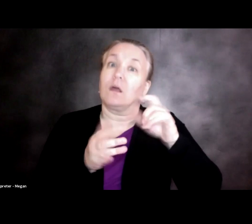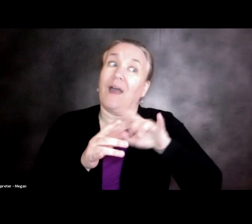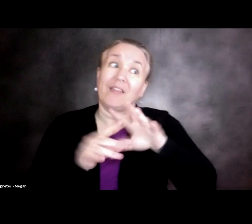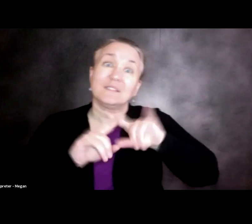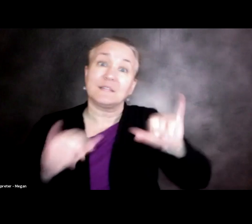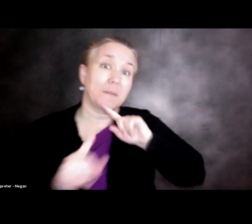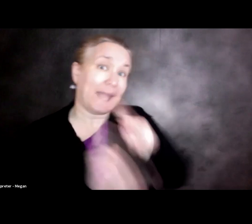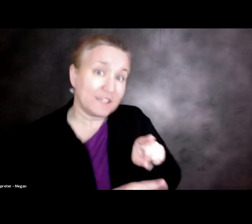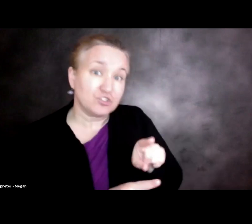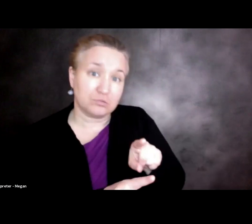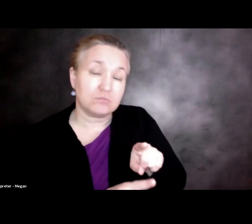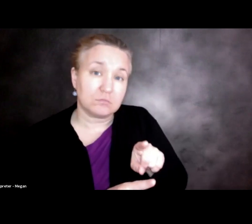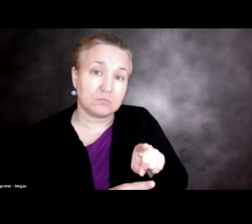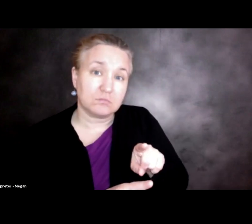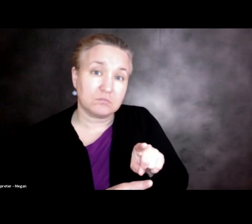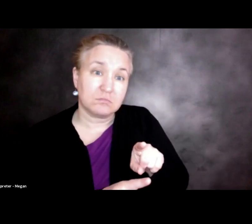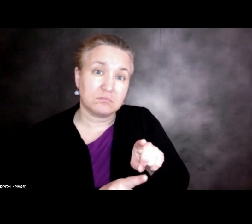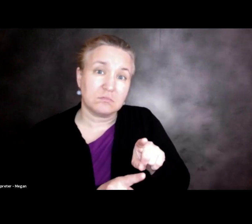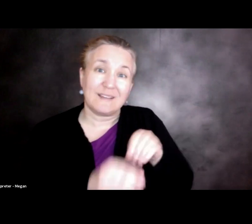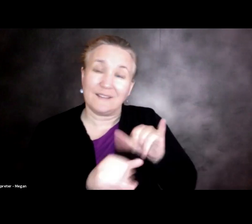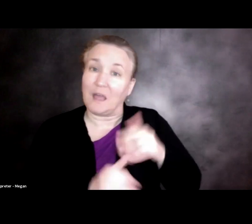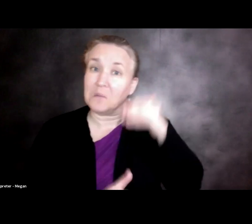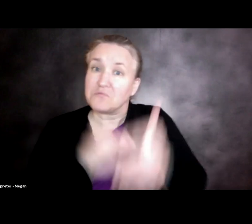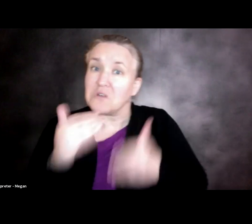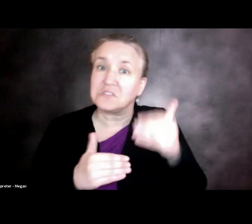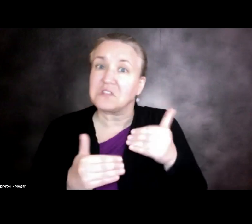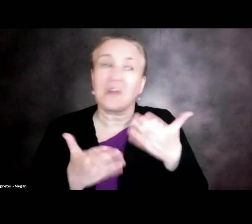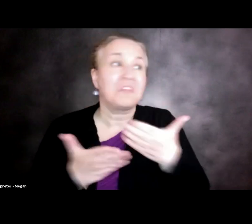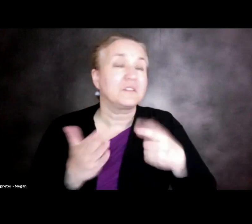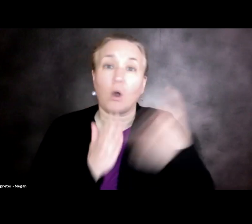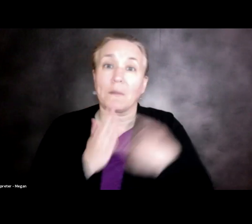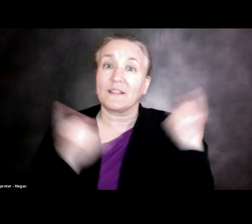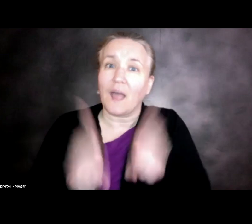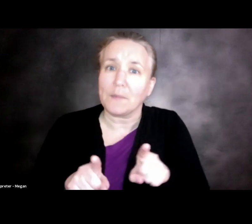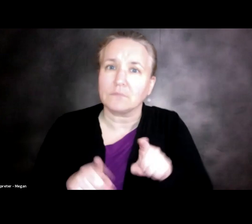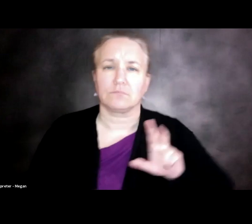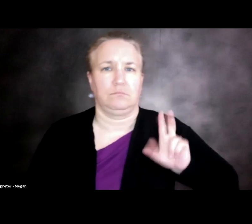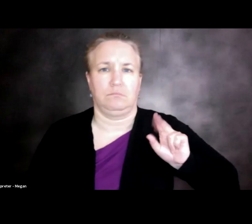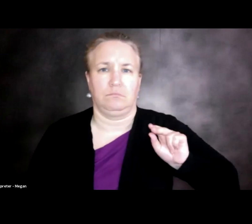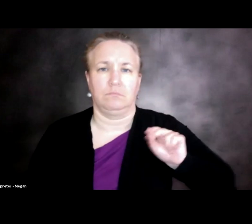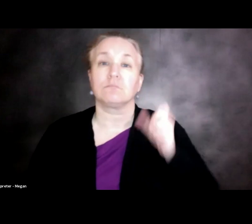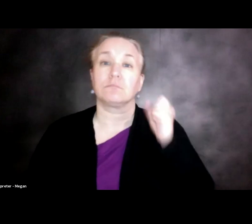There's nothing inevitable in that process. The dismantling of the center, I think